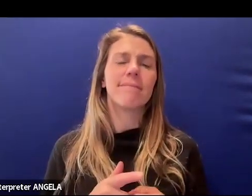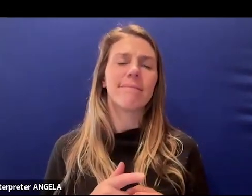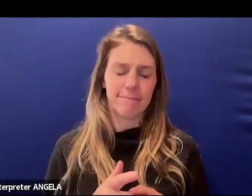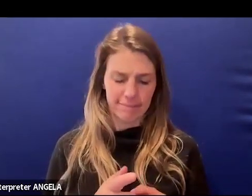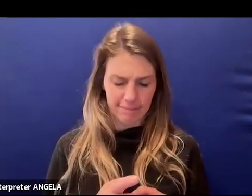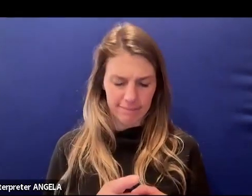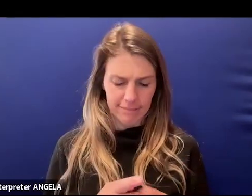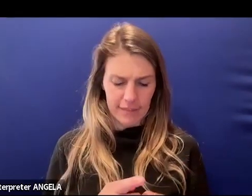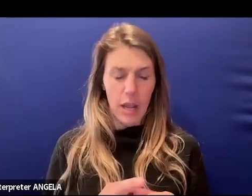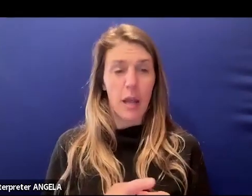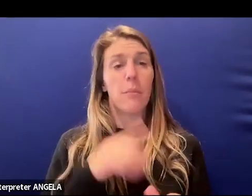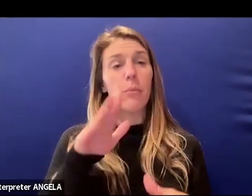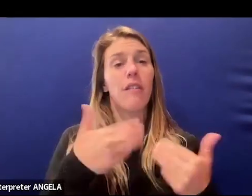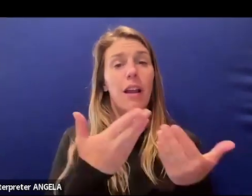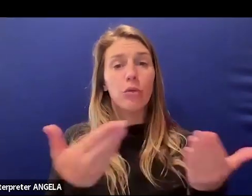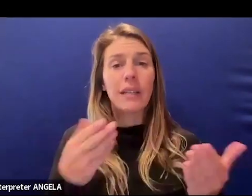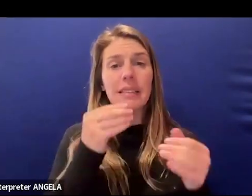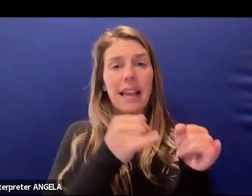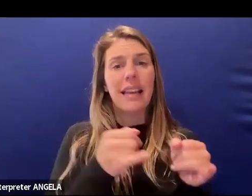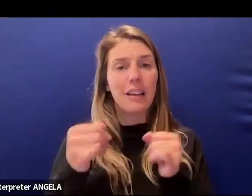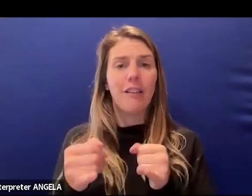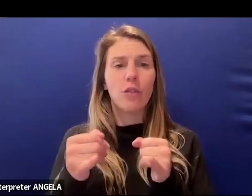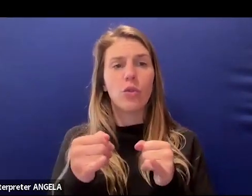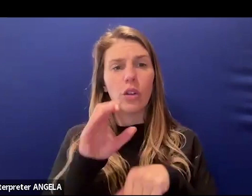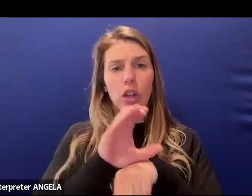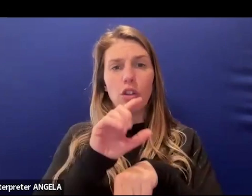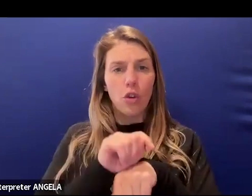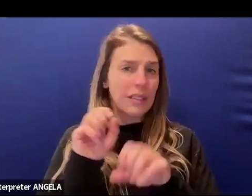I think I talked about a lot of this providing resources and individualized consulting.